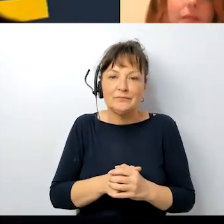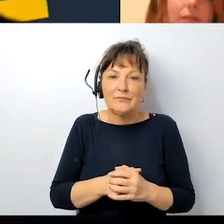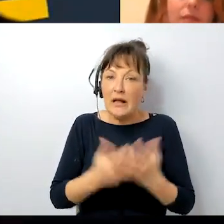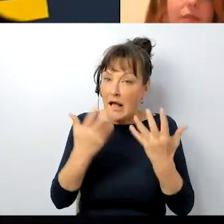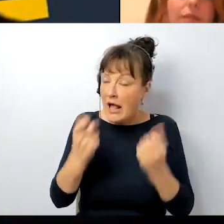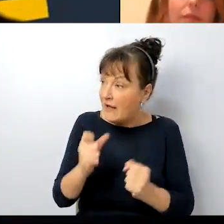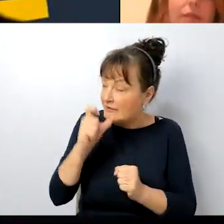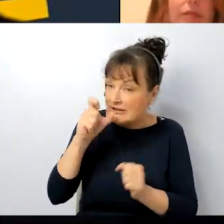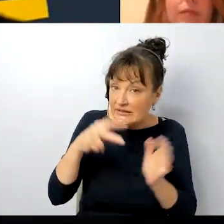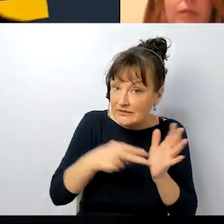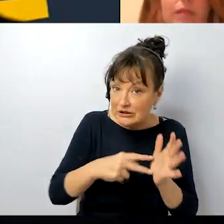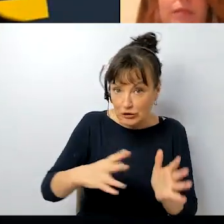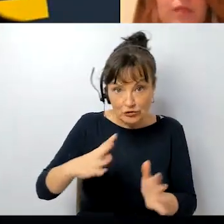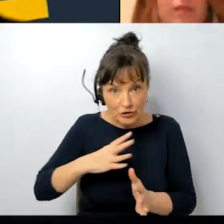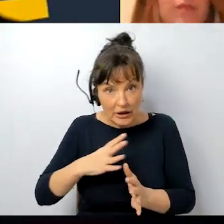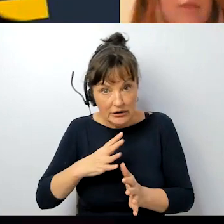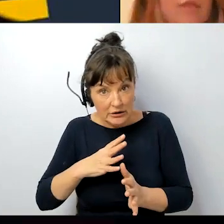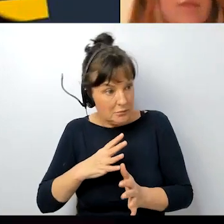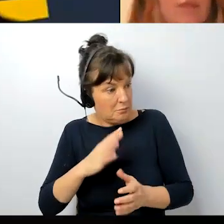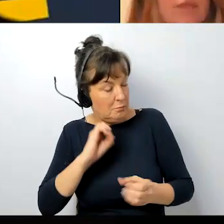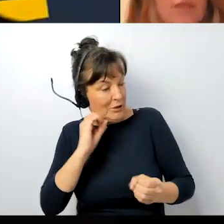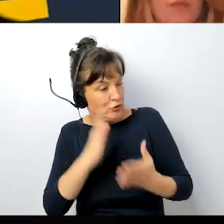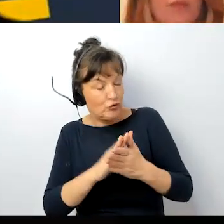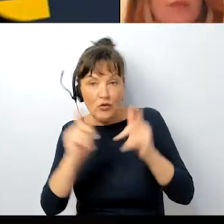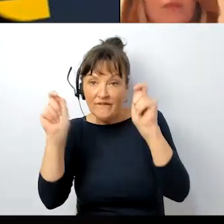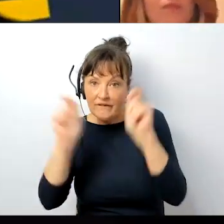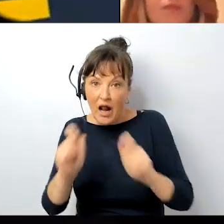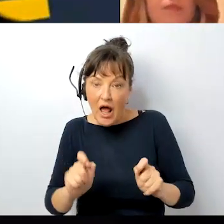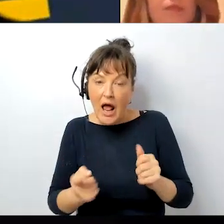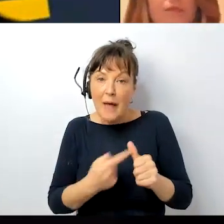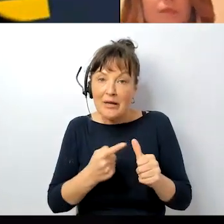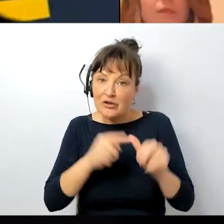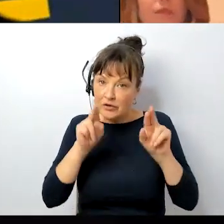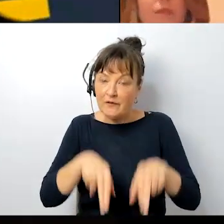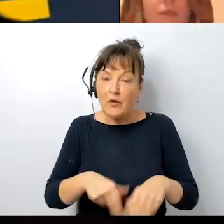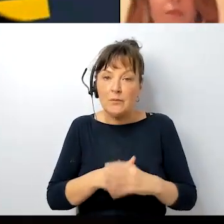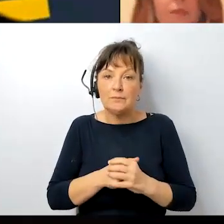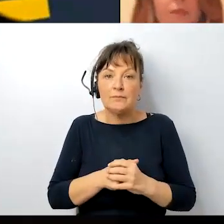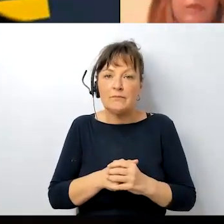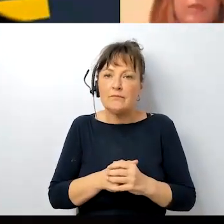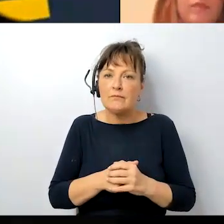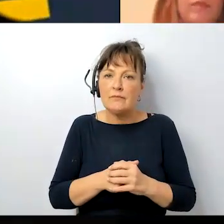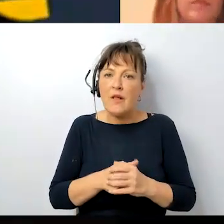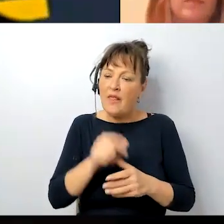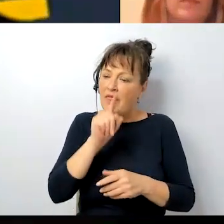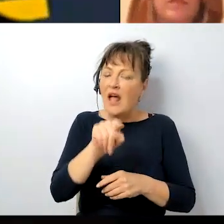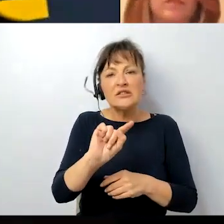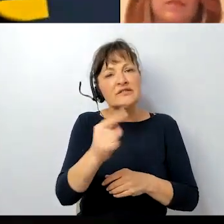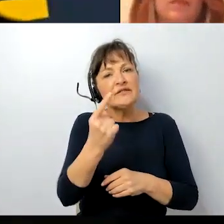and generate that CV, so yeah have a CV ready so you can then fill in our application form.